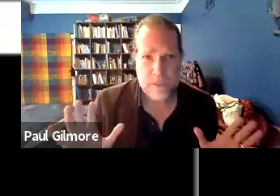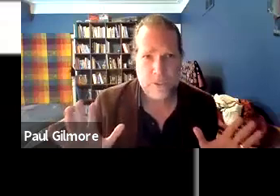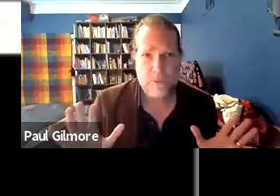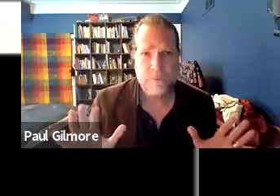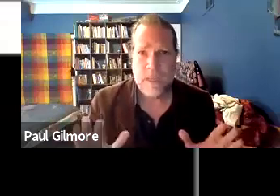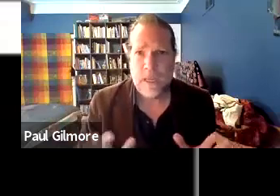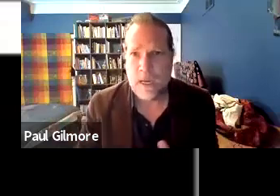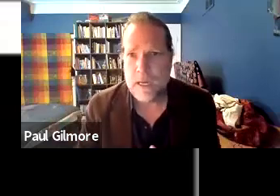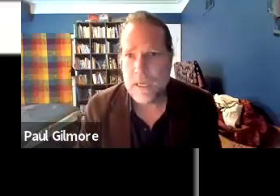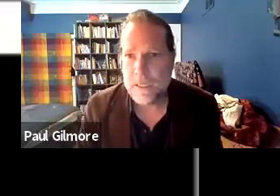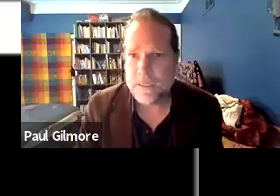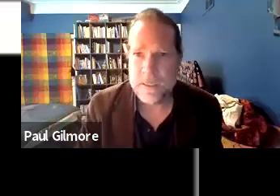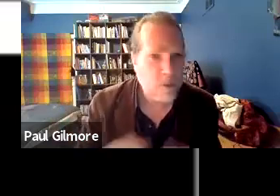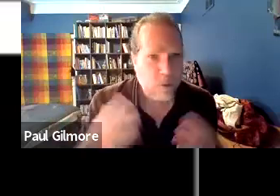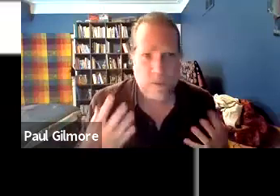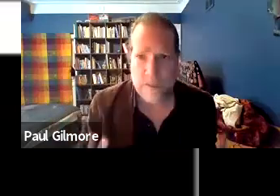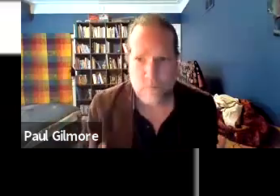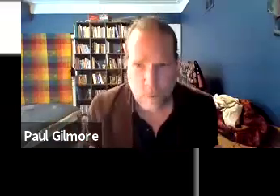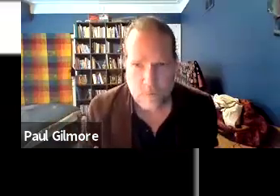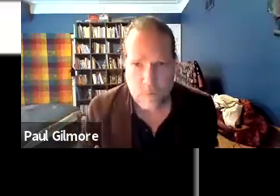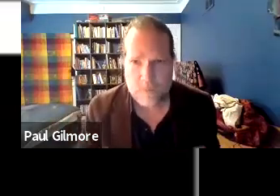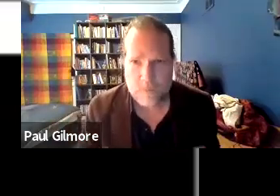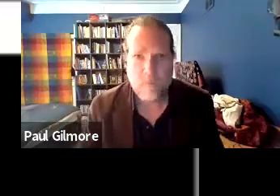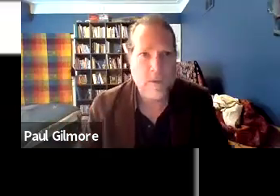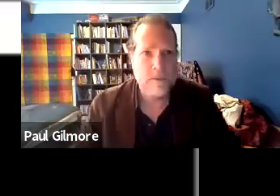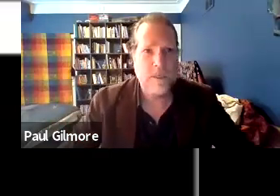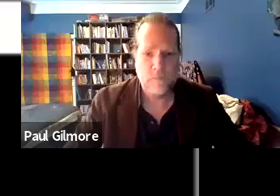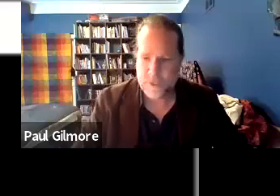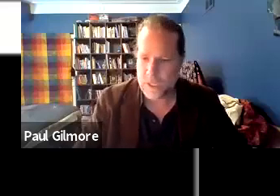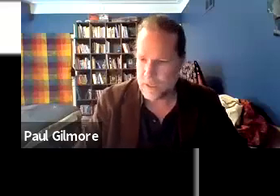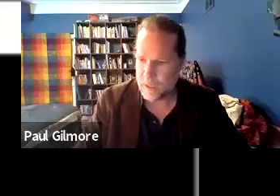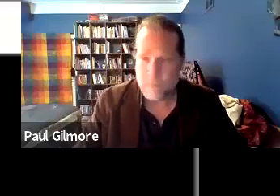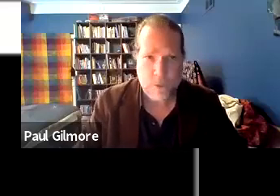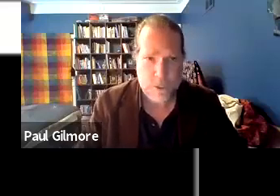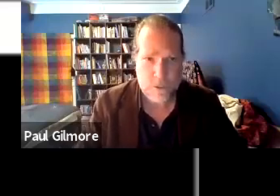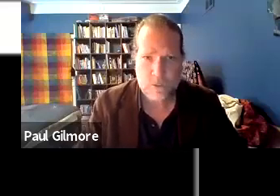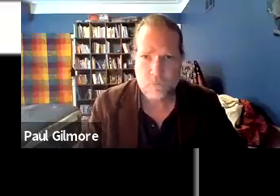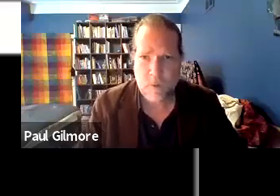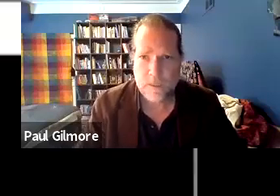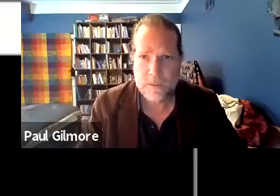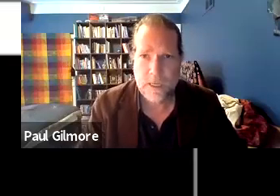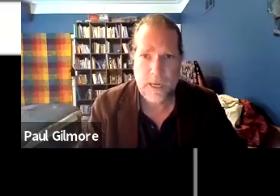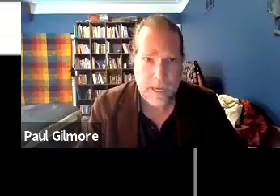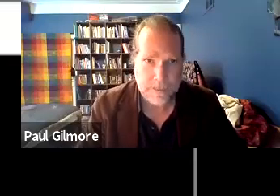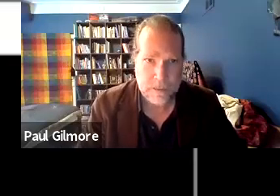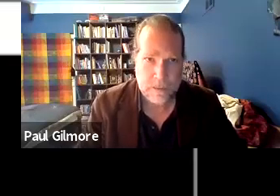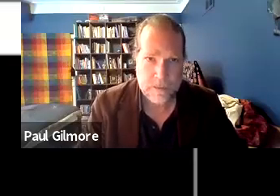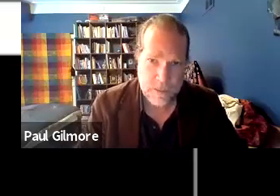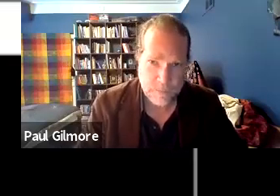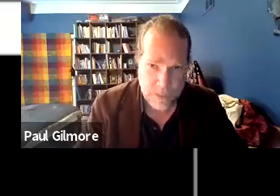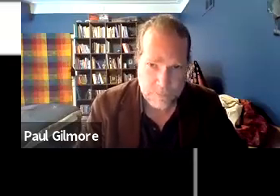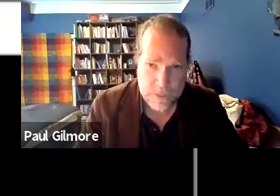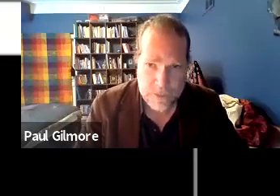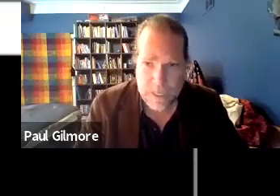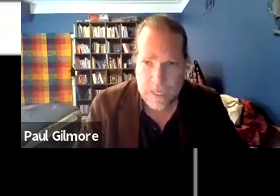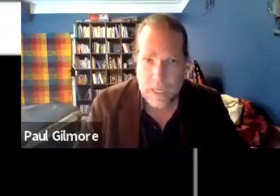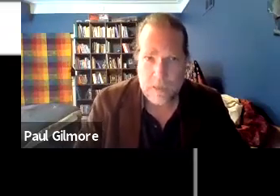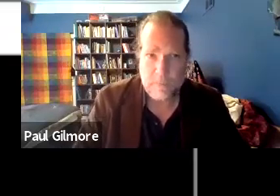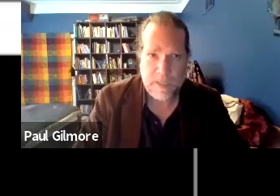issue. It's an incredibly important one and one in which emotions run hot sometimes. But